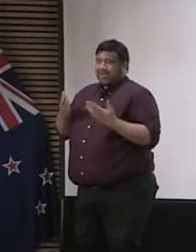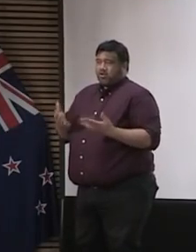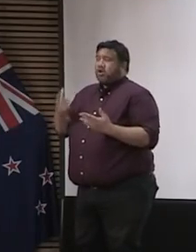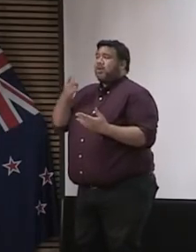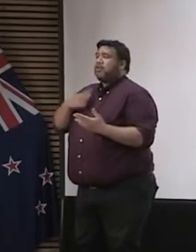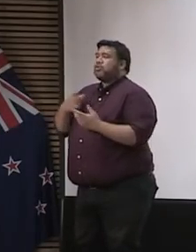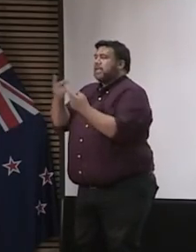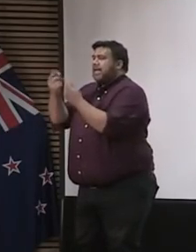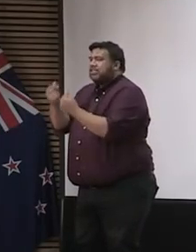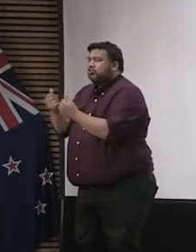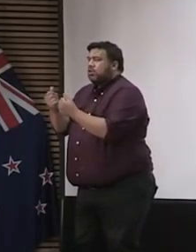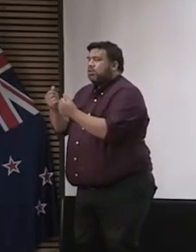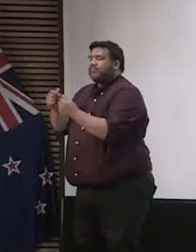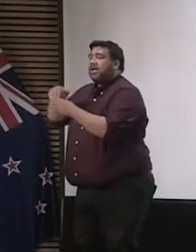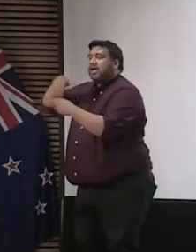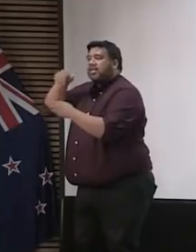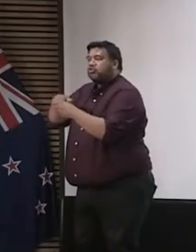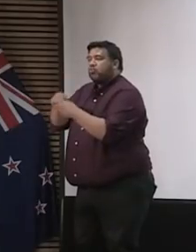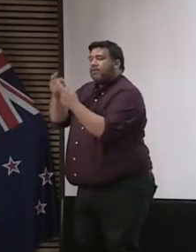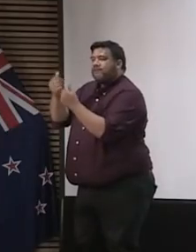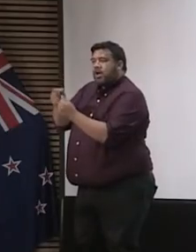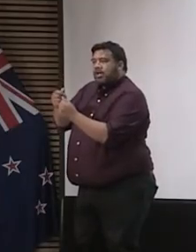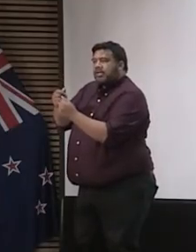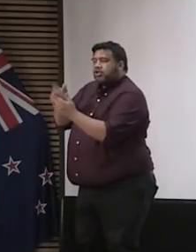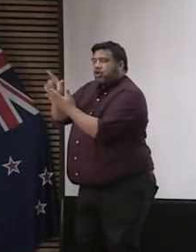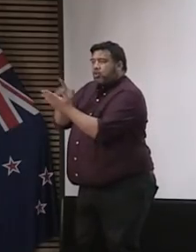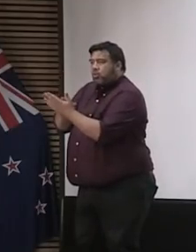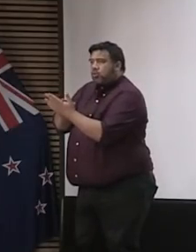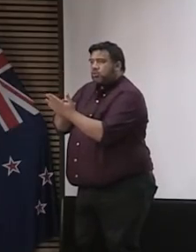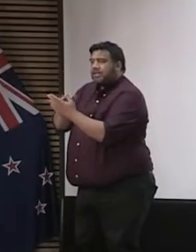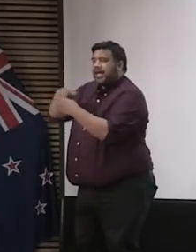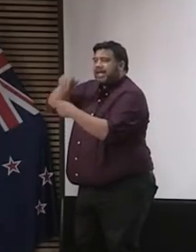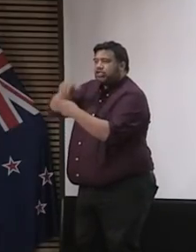period starts kicking inand so we do have time toassess that we will be at theright